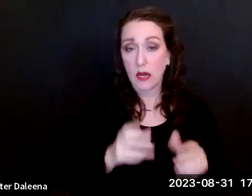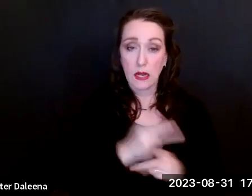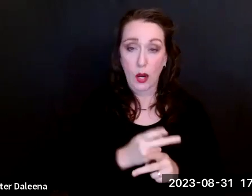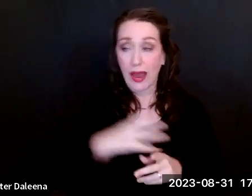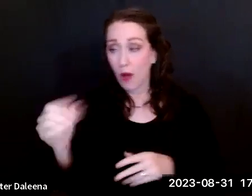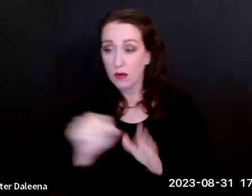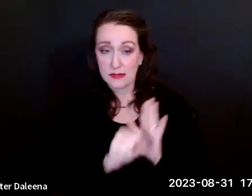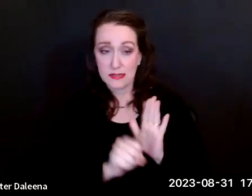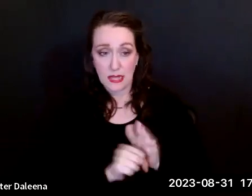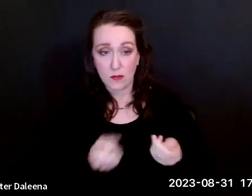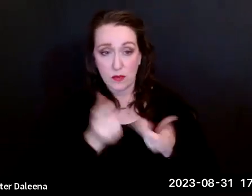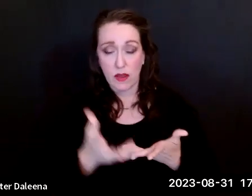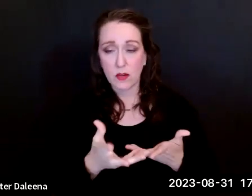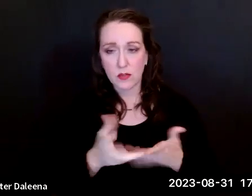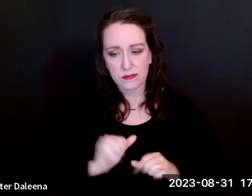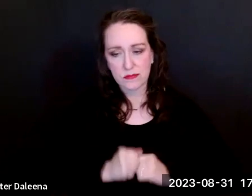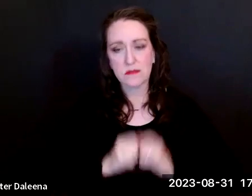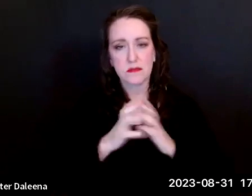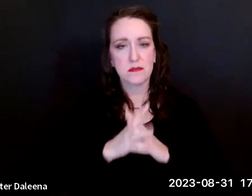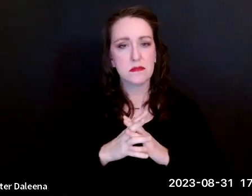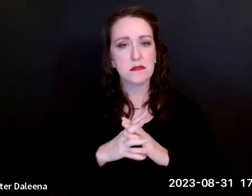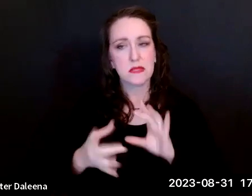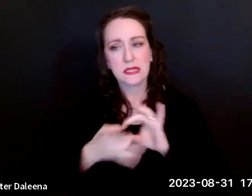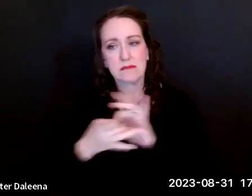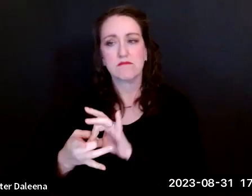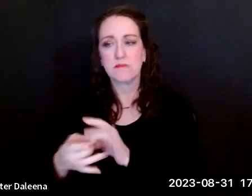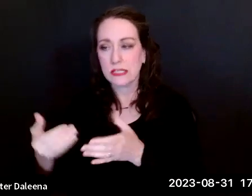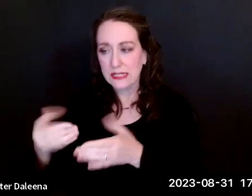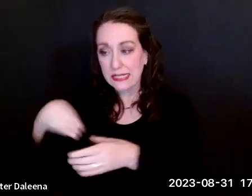provider until they can establish care with an in-state provider or return to their home state